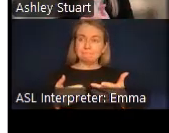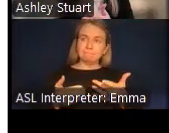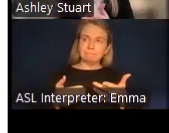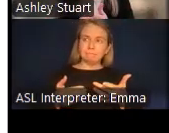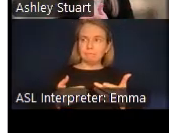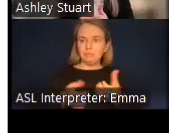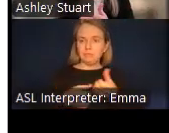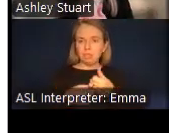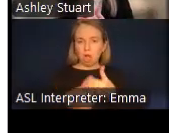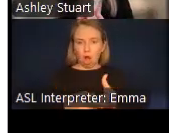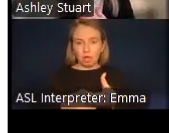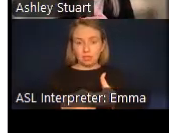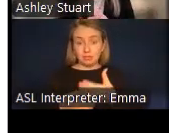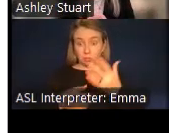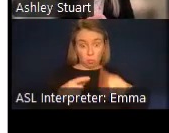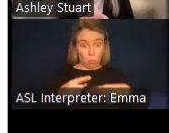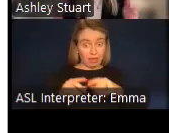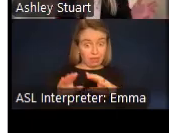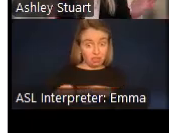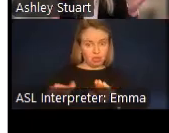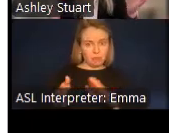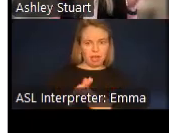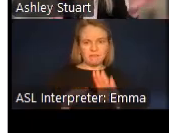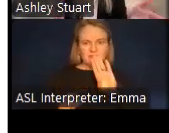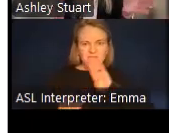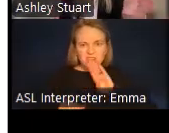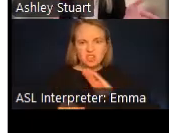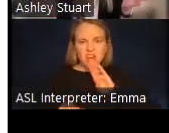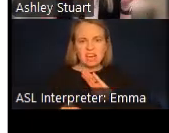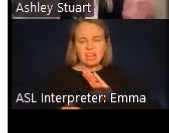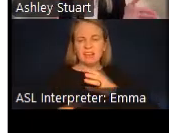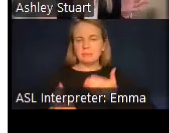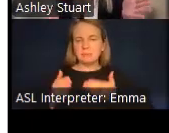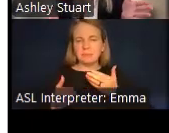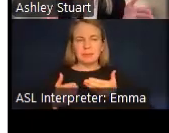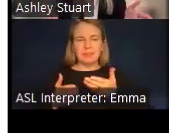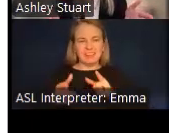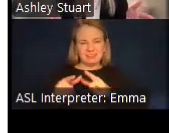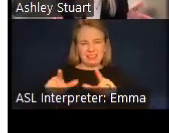frustrated, often at, like I said, this language gap, where